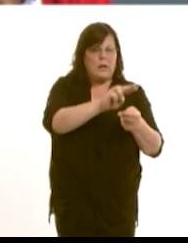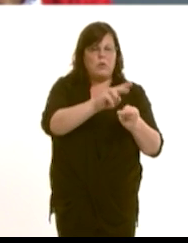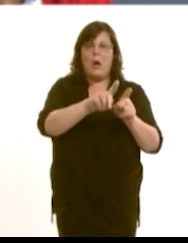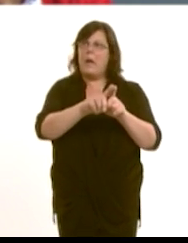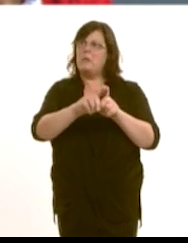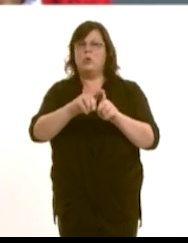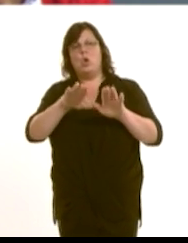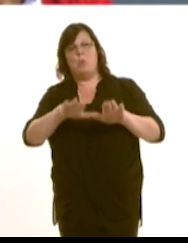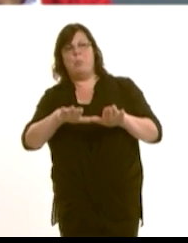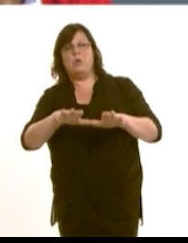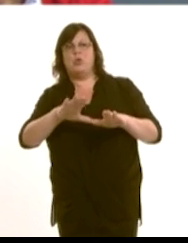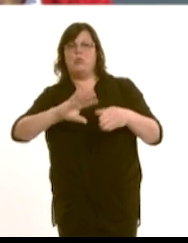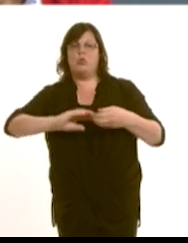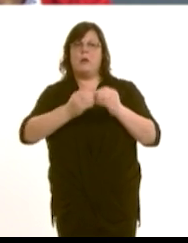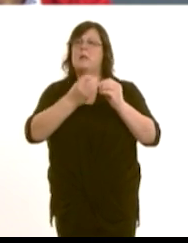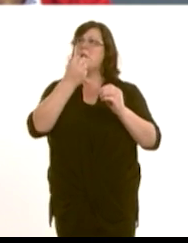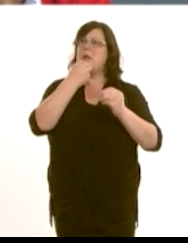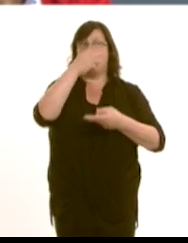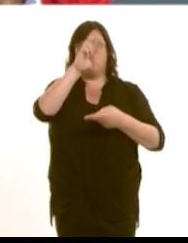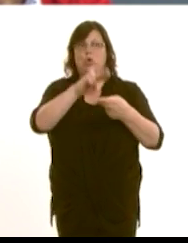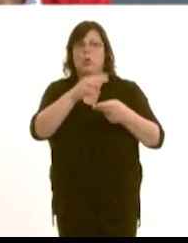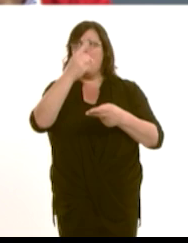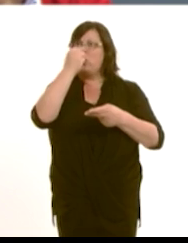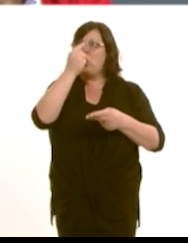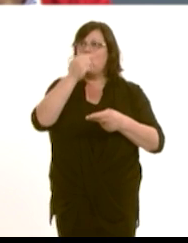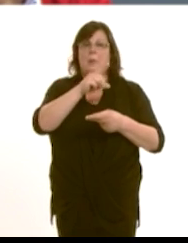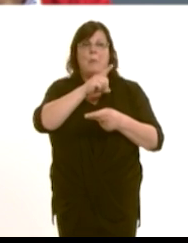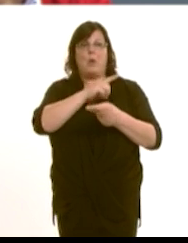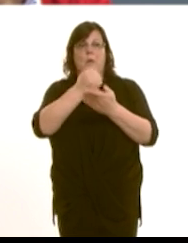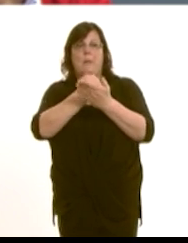Thatís according to the analysis by the investment bank, Jefferies.